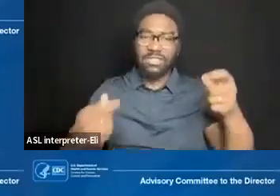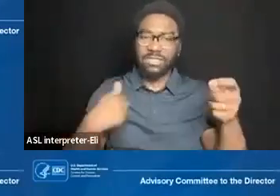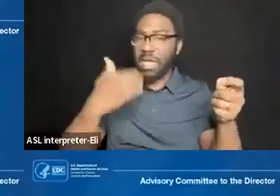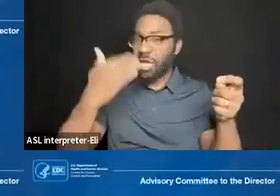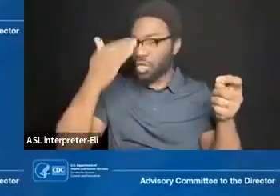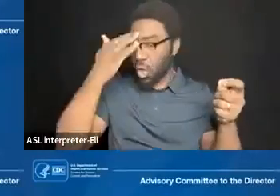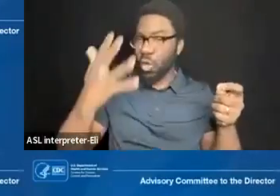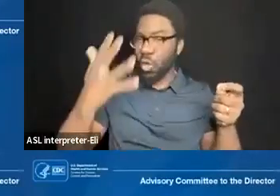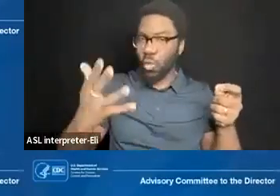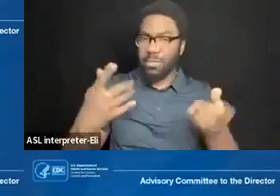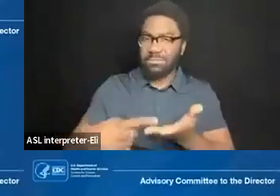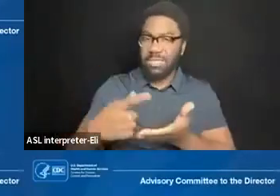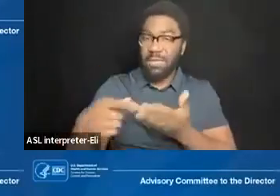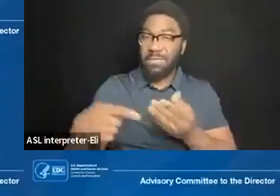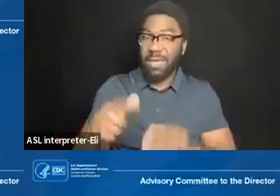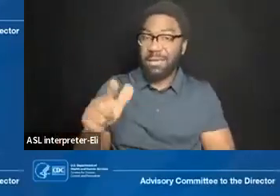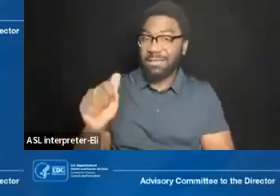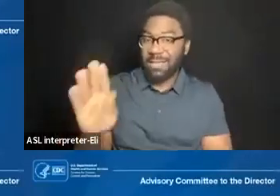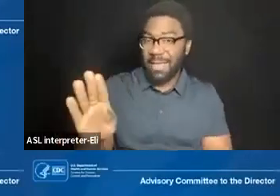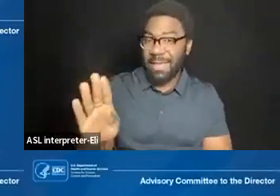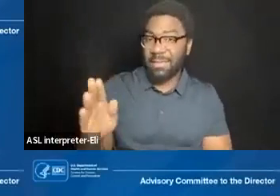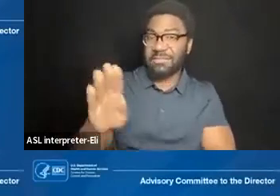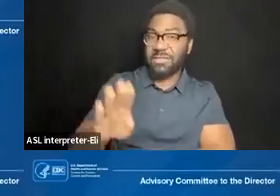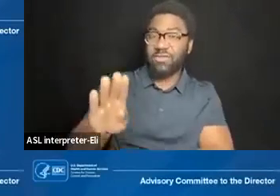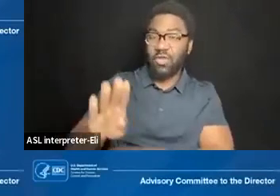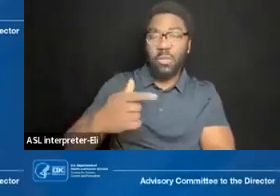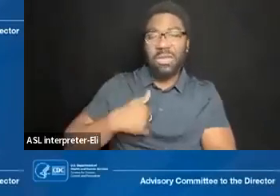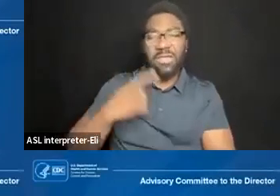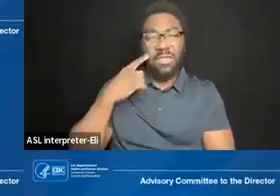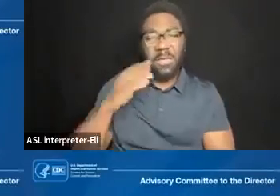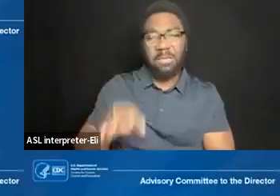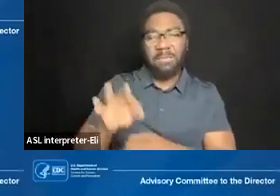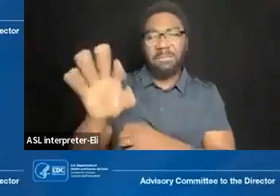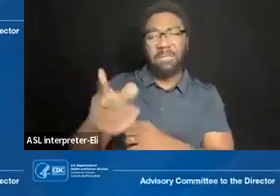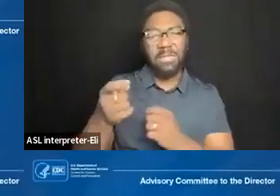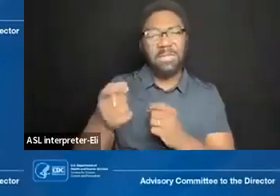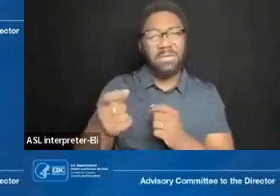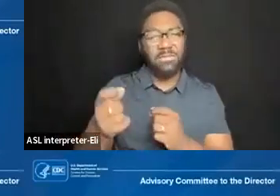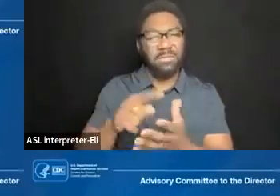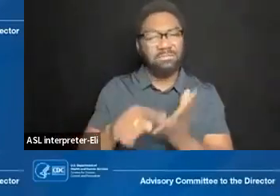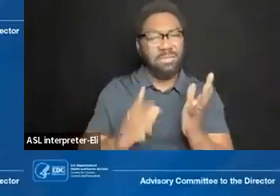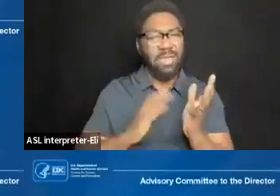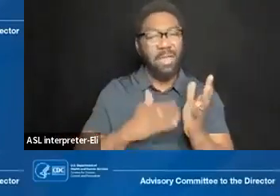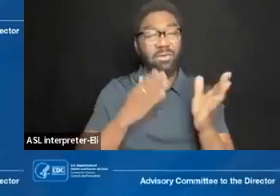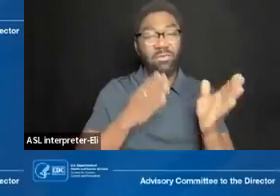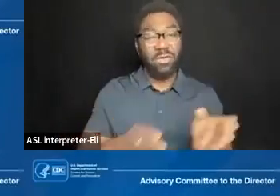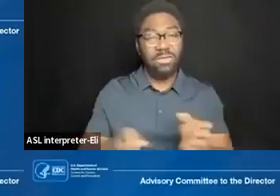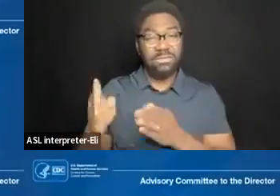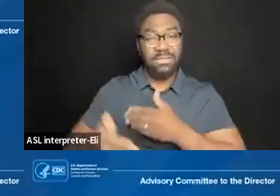but I thought I would give you a high-level update on our reorganization process and progress.